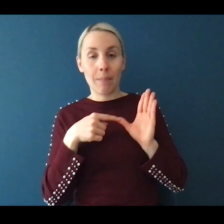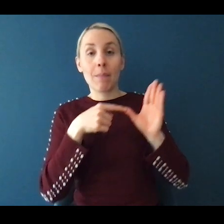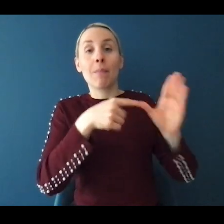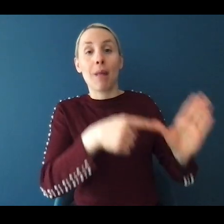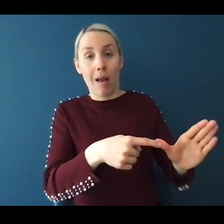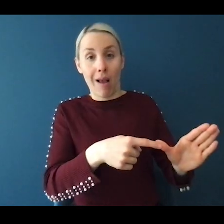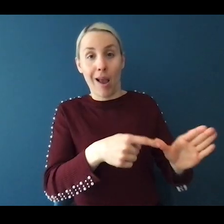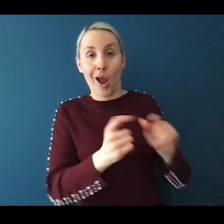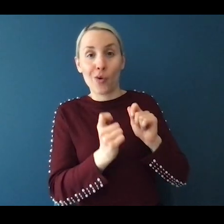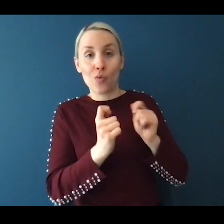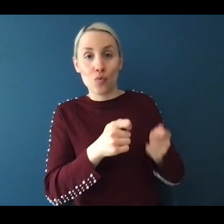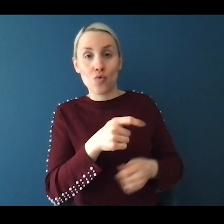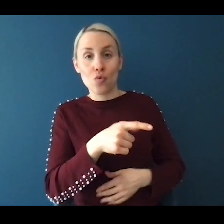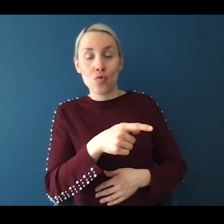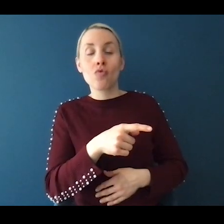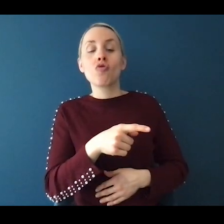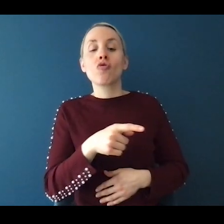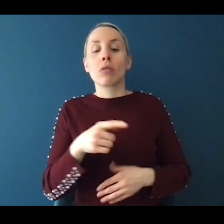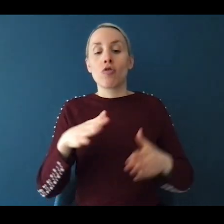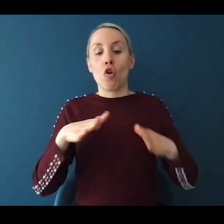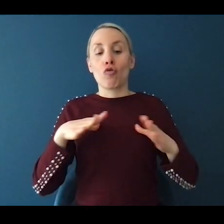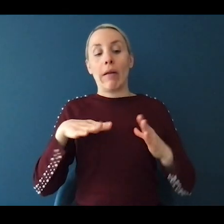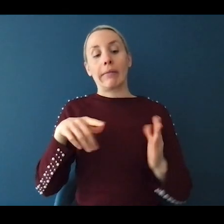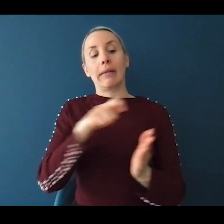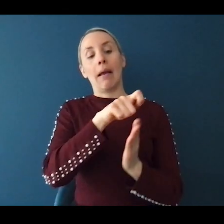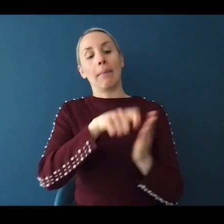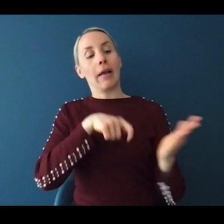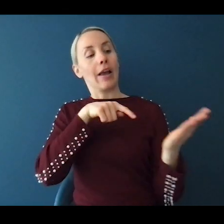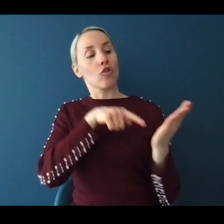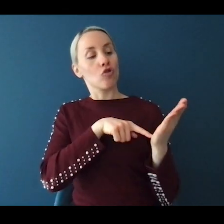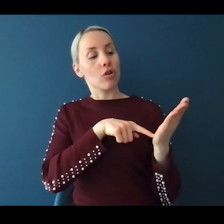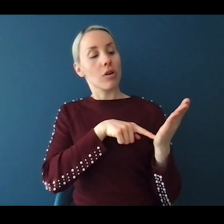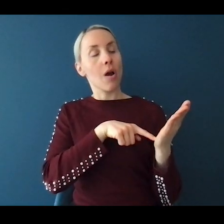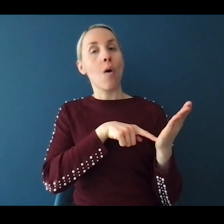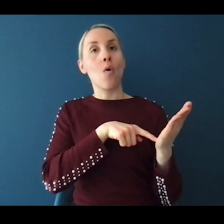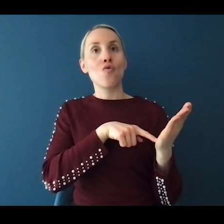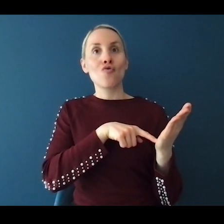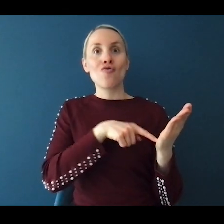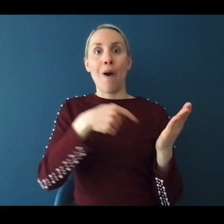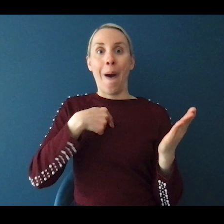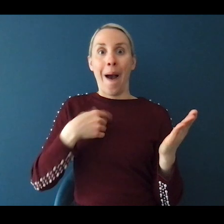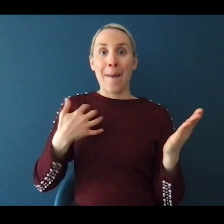and thinking wow I'm really excited about this and it doesn't matter if I win or not